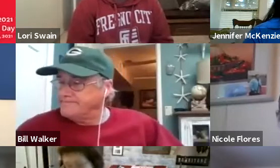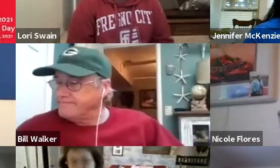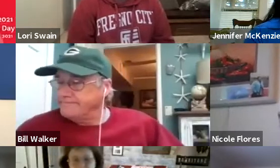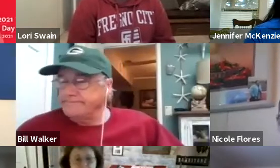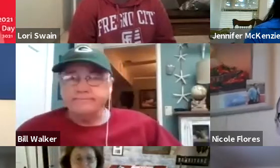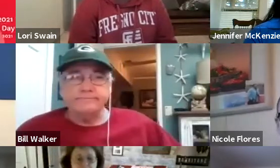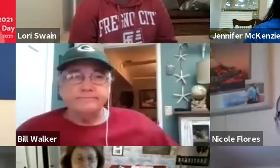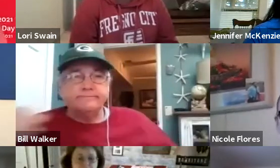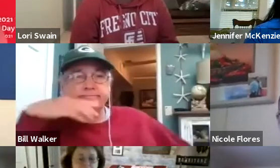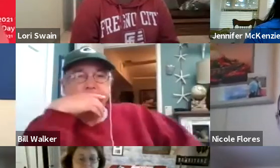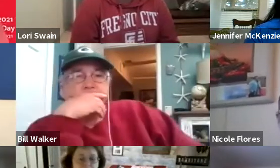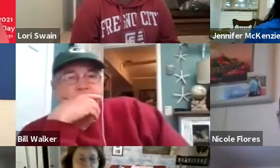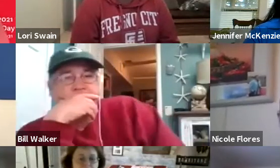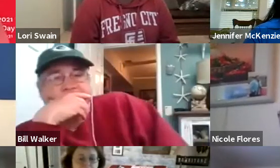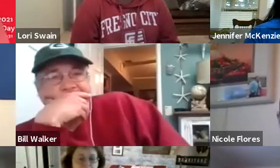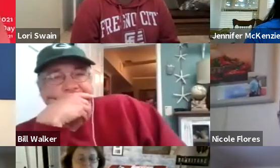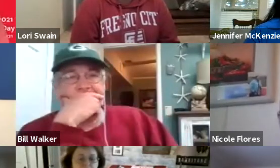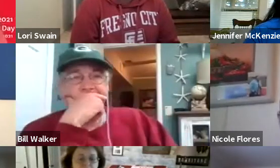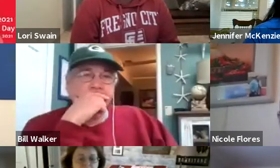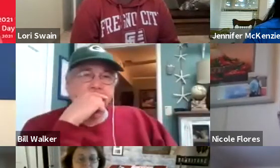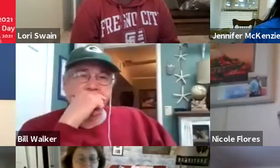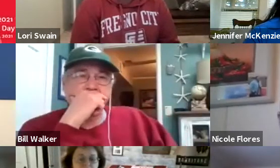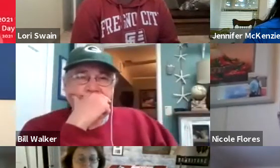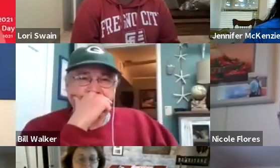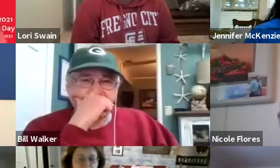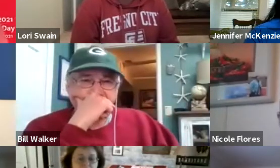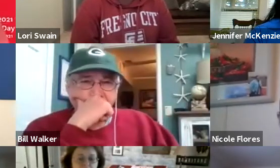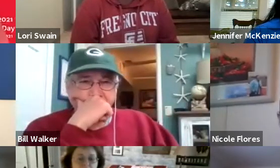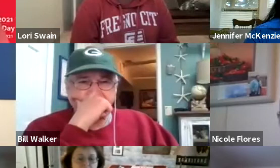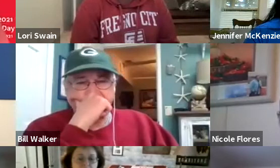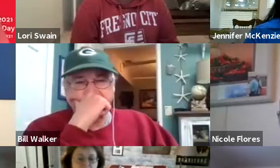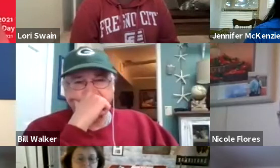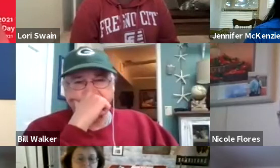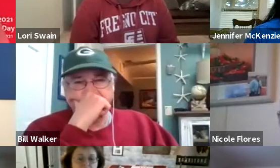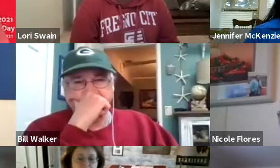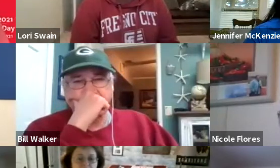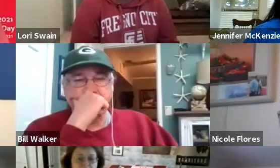team. For the guided pathways team, which was a different team before, I can't remember what it was student success team, there you